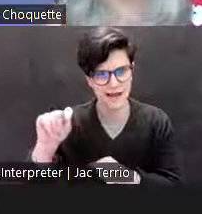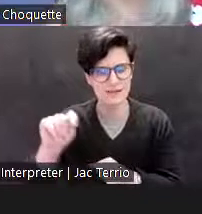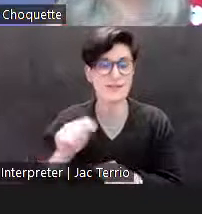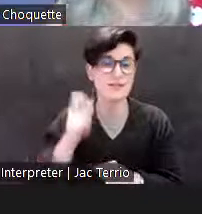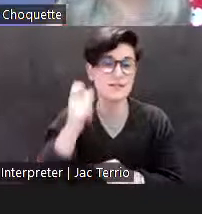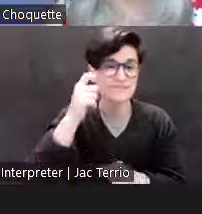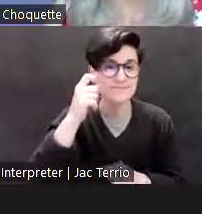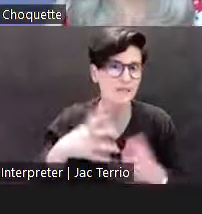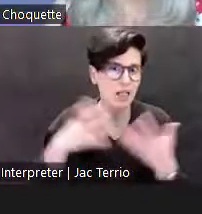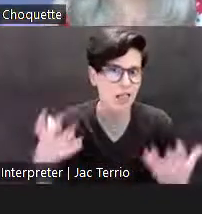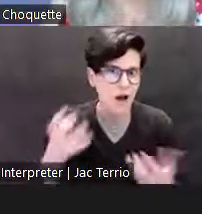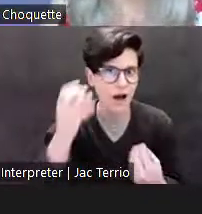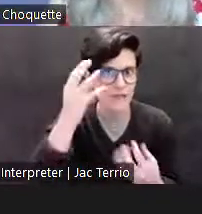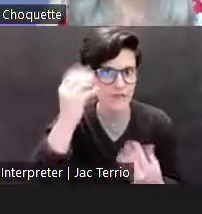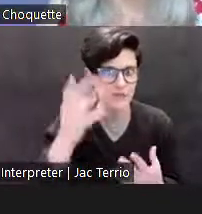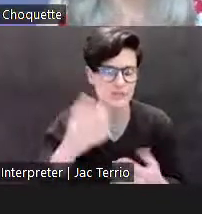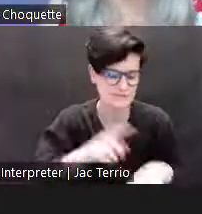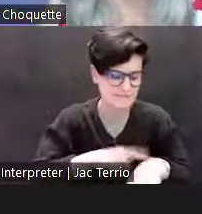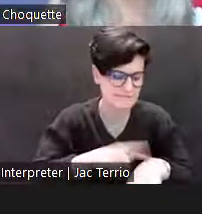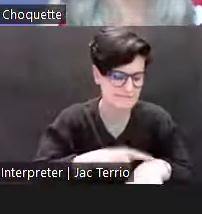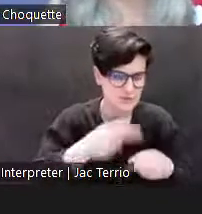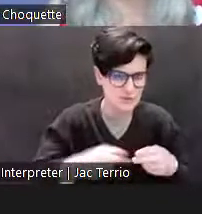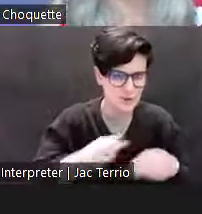not a lot of time. 15:41:50 I'm really gonna focus on the kind